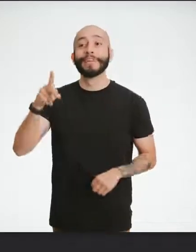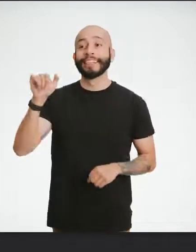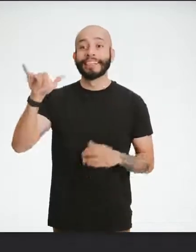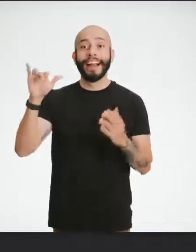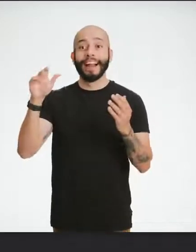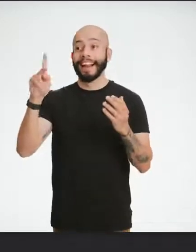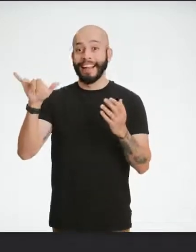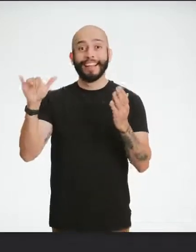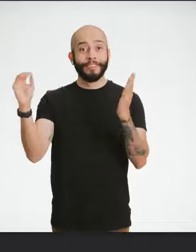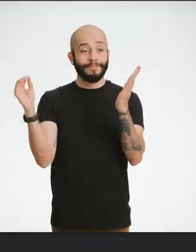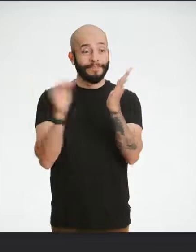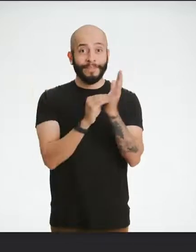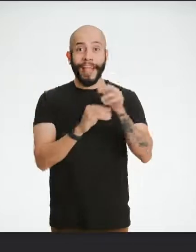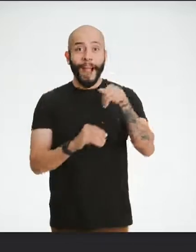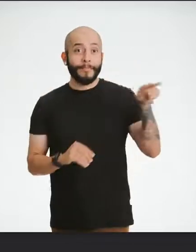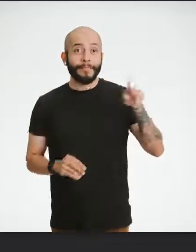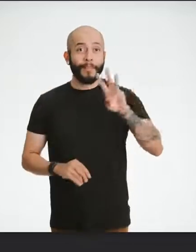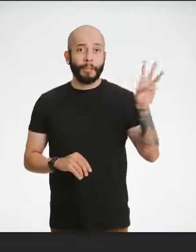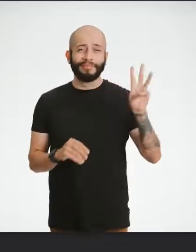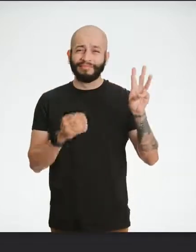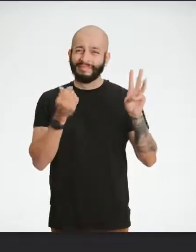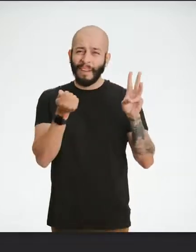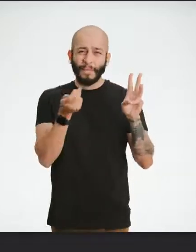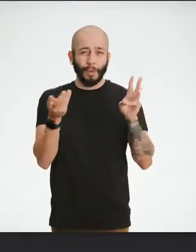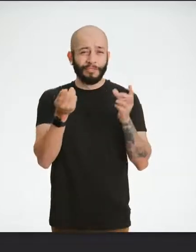Bringing passkeys to your app and website takes only a few steps.